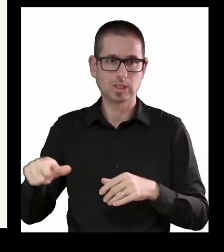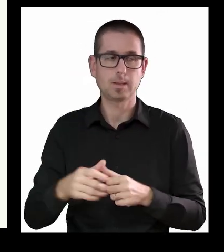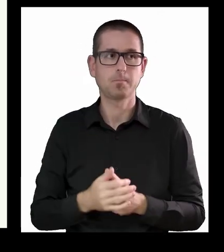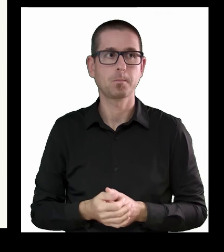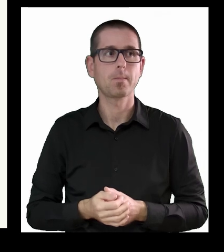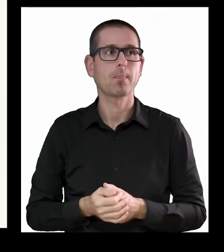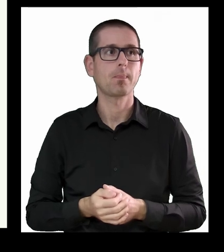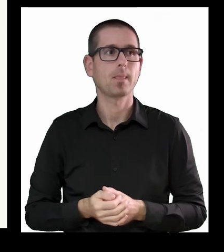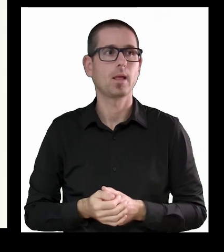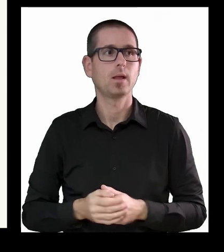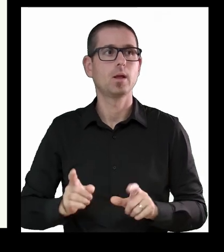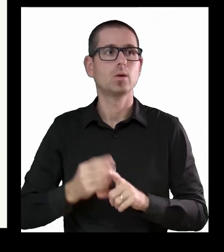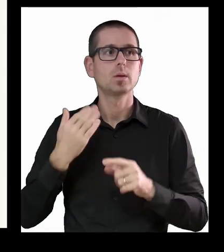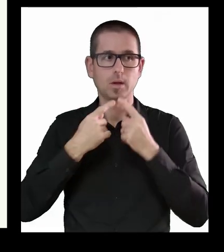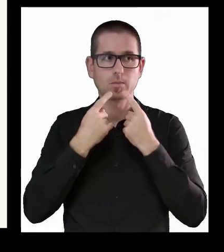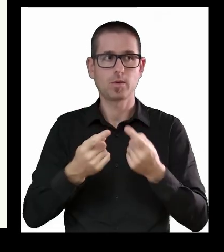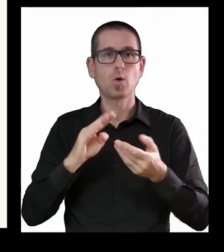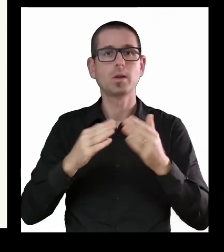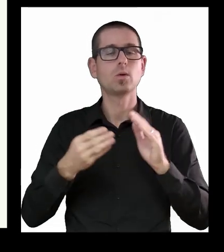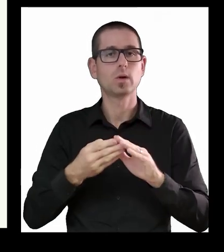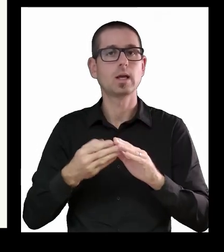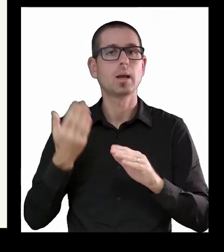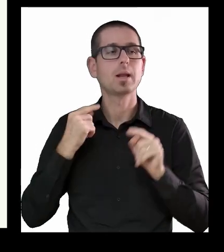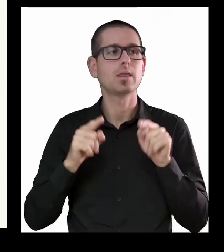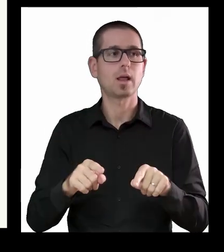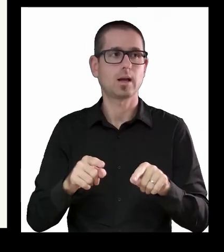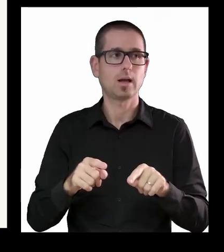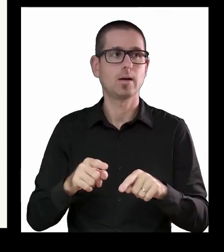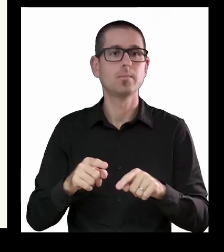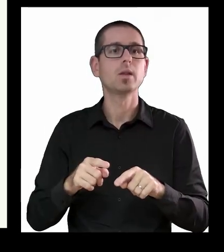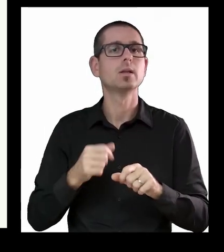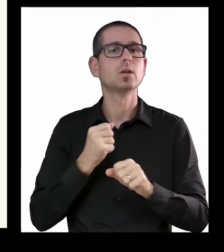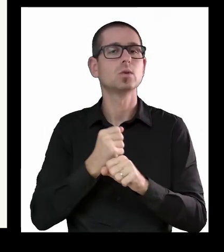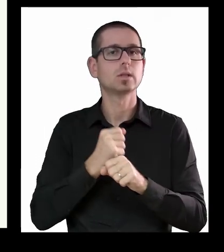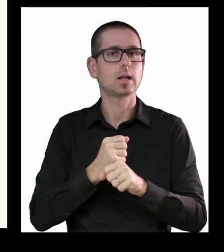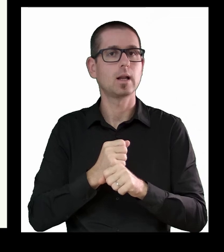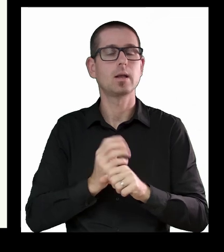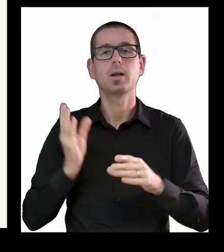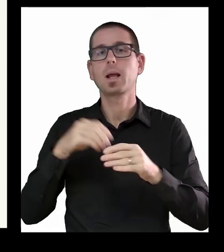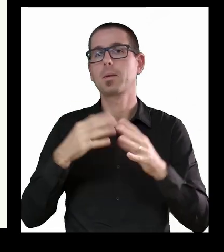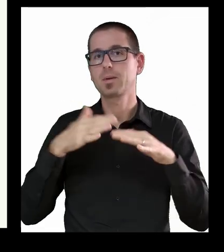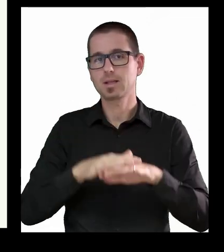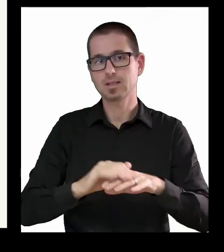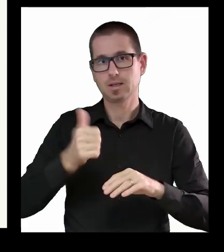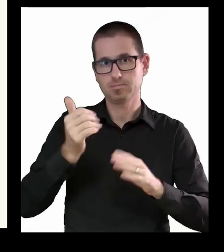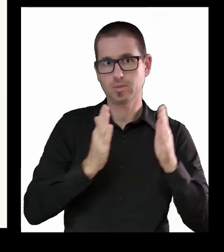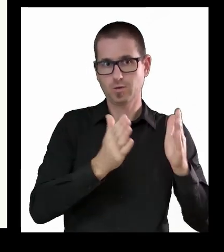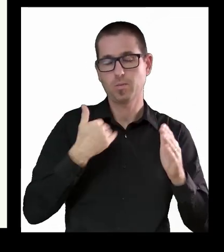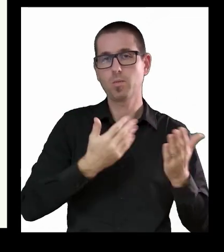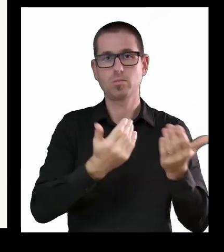as I said, the methodology look like it was worked in three implementation. The first physics was send invitation and